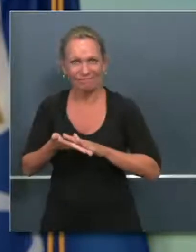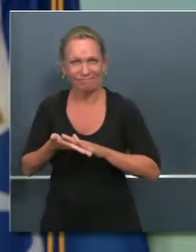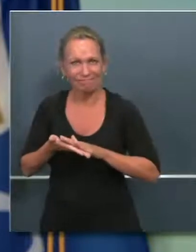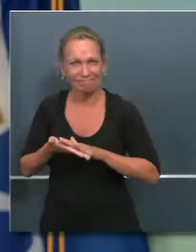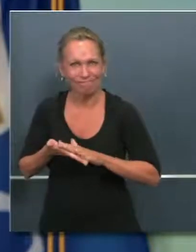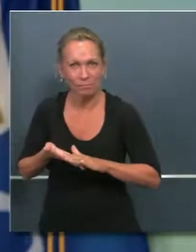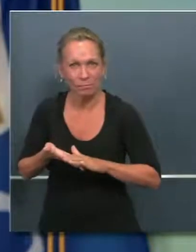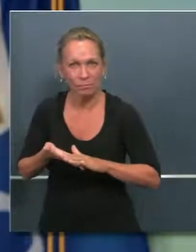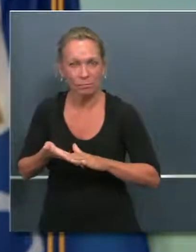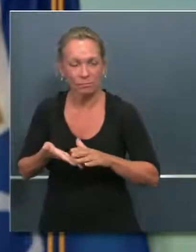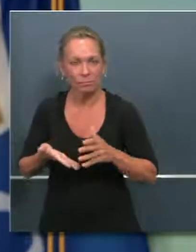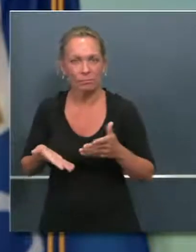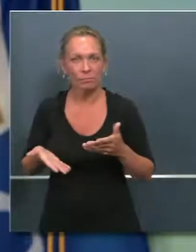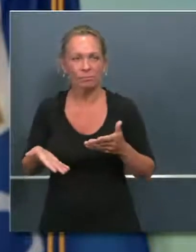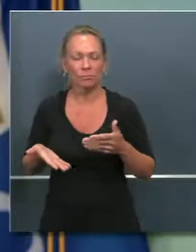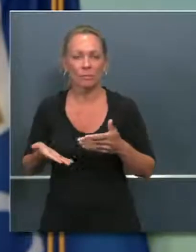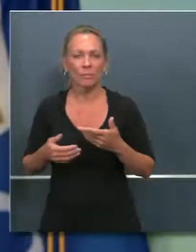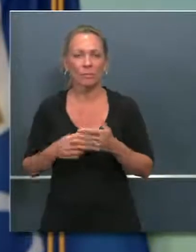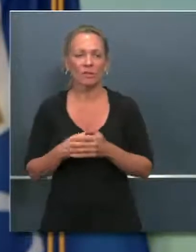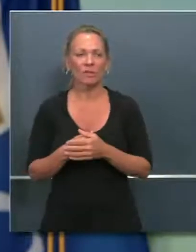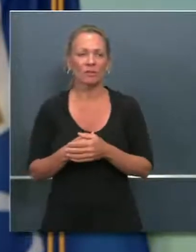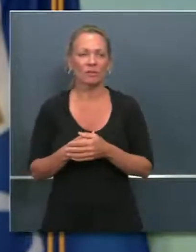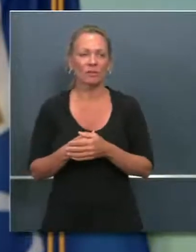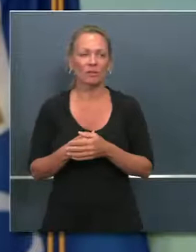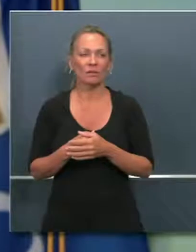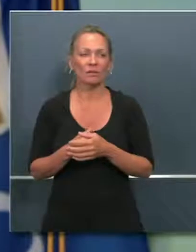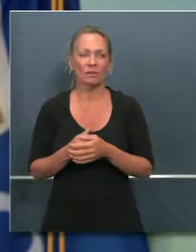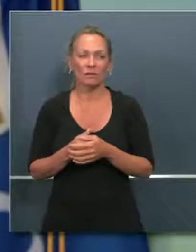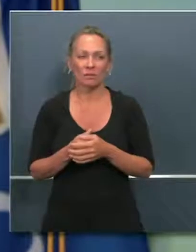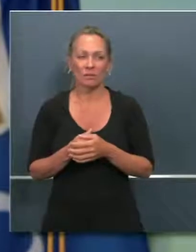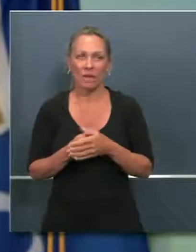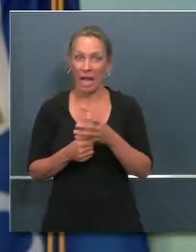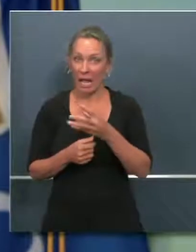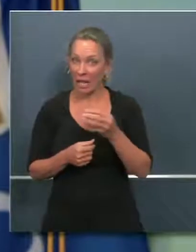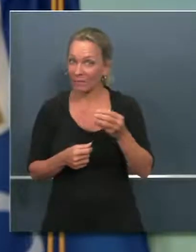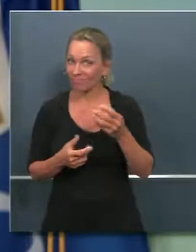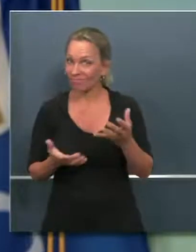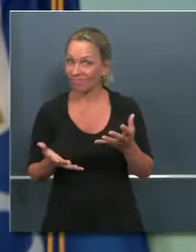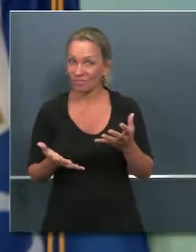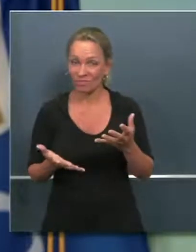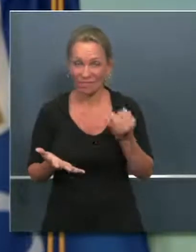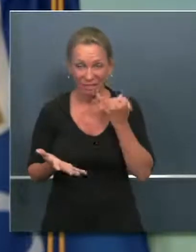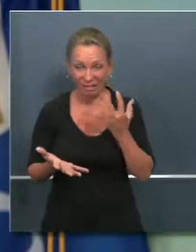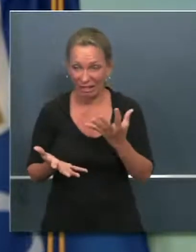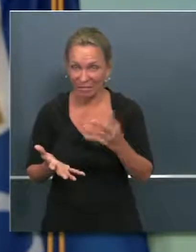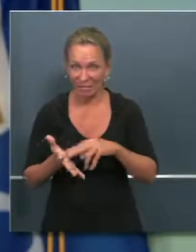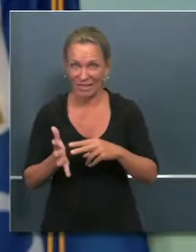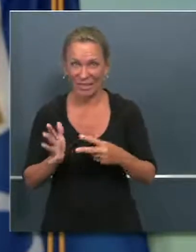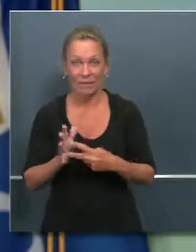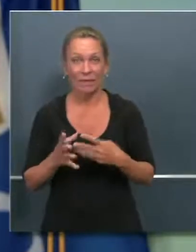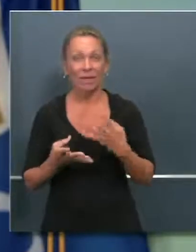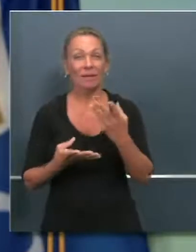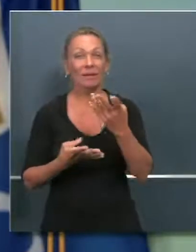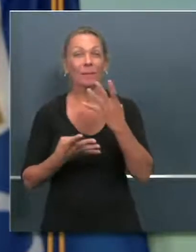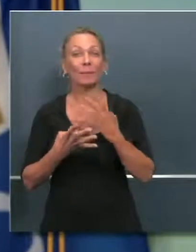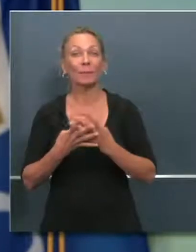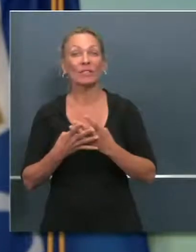of this virus from the intake center that we kept for a period of time to changing the way we were